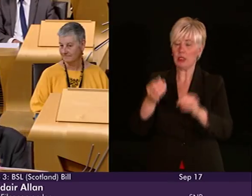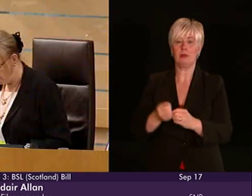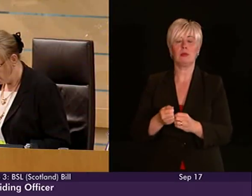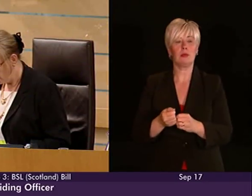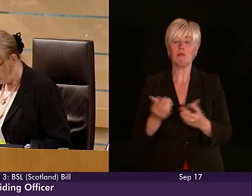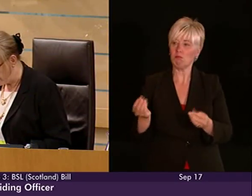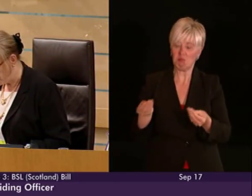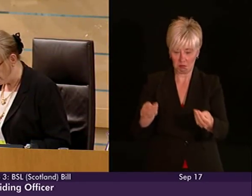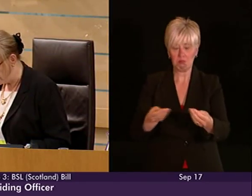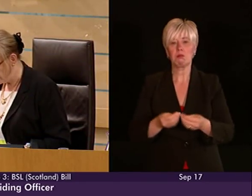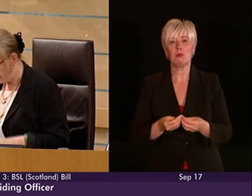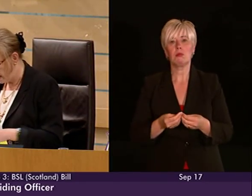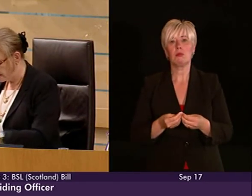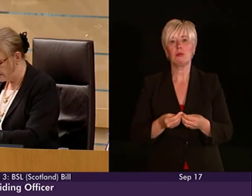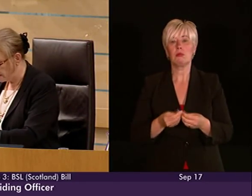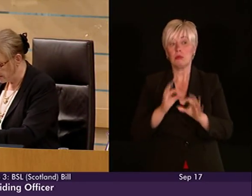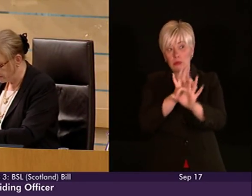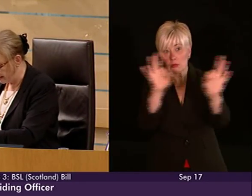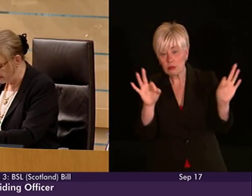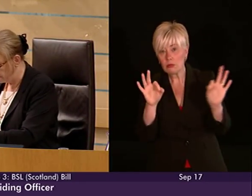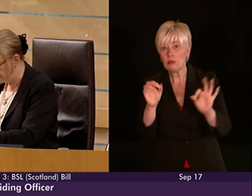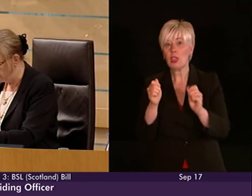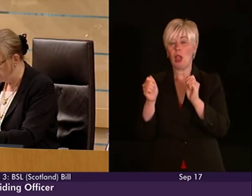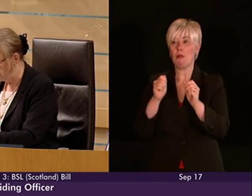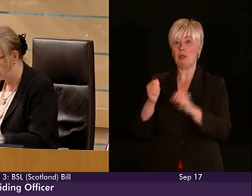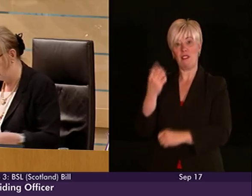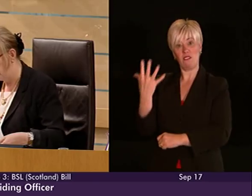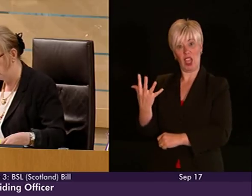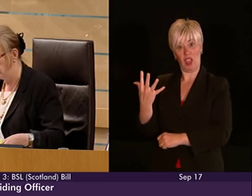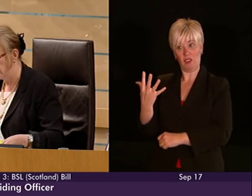The Deputy Presiding Officer: The question is, that amendment 5 be agreed to. Are we all agreed? Members: Yes.